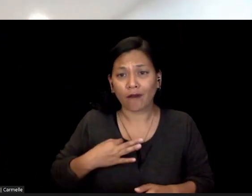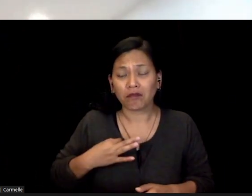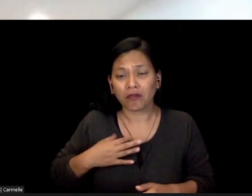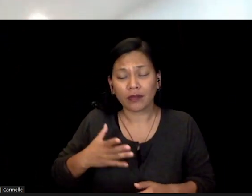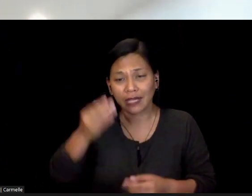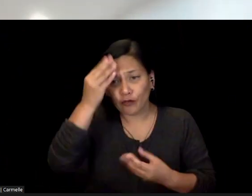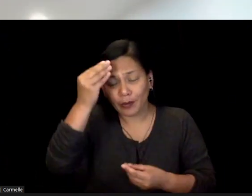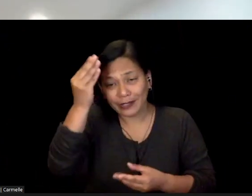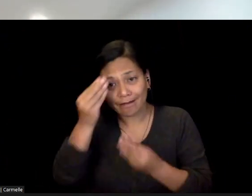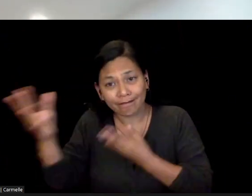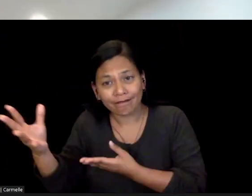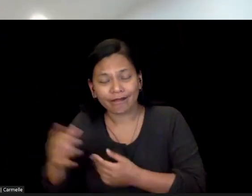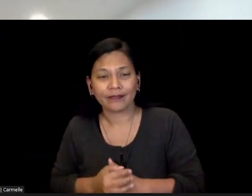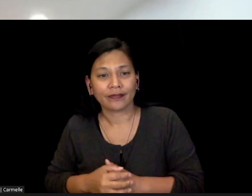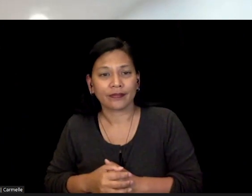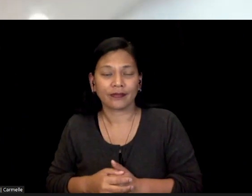And once we can determine.